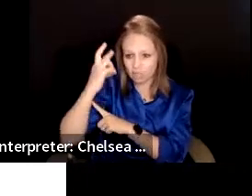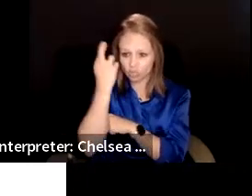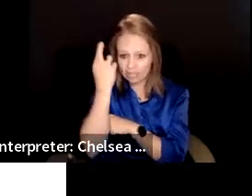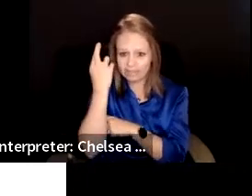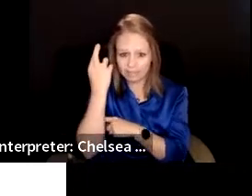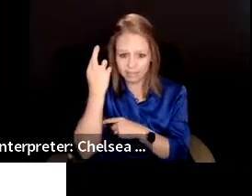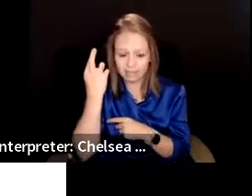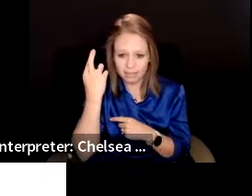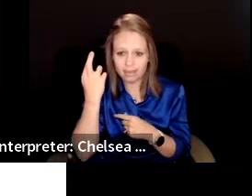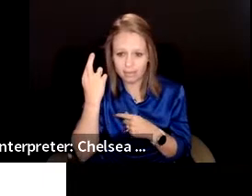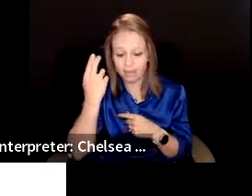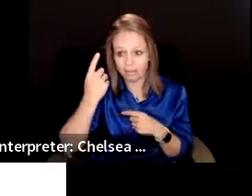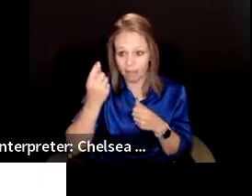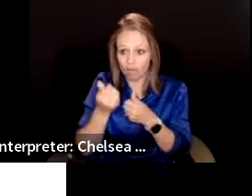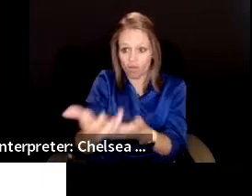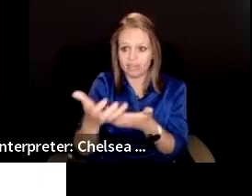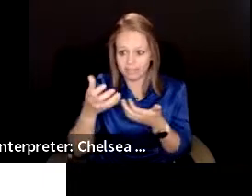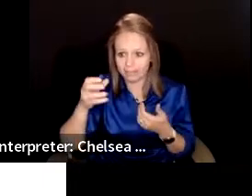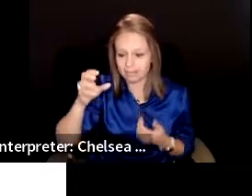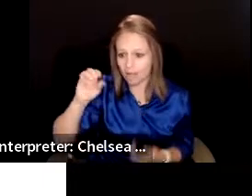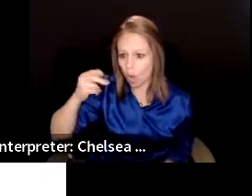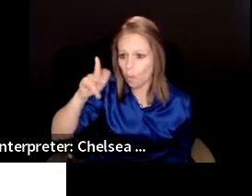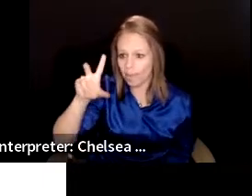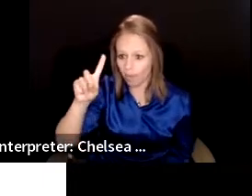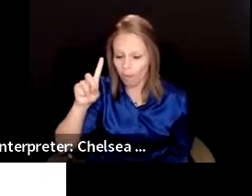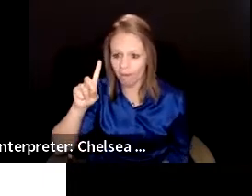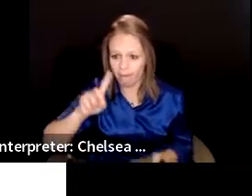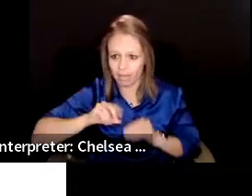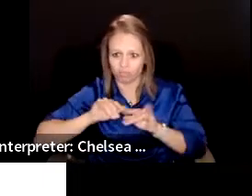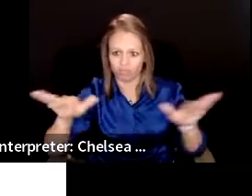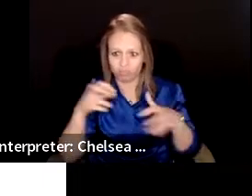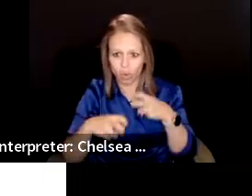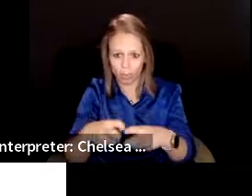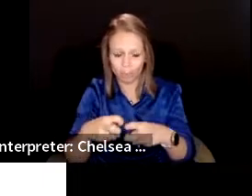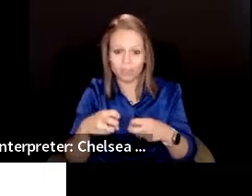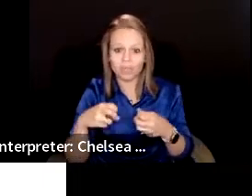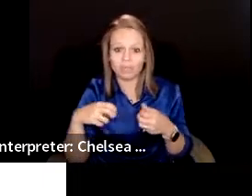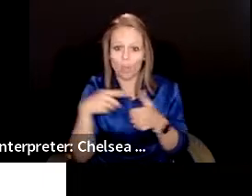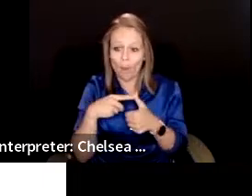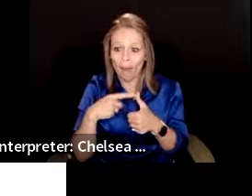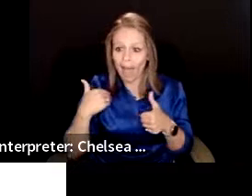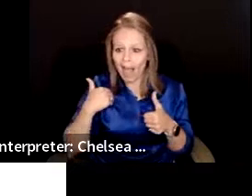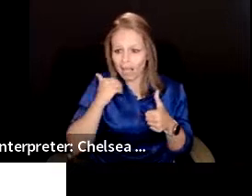epidemic. We are looking at shame and isolation.